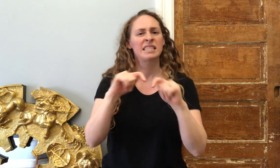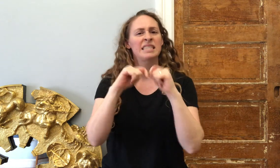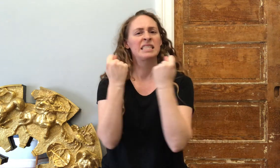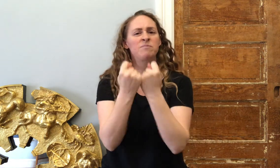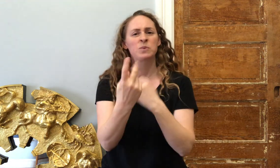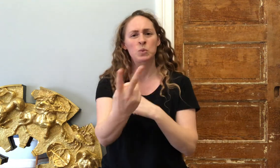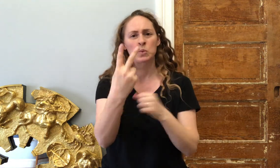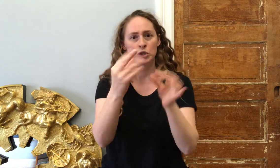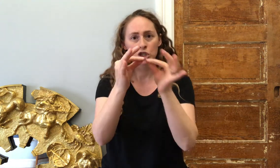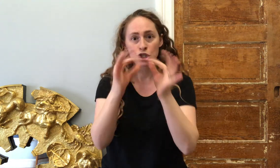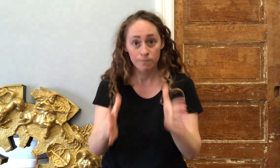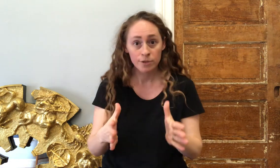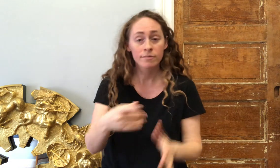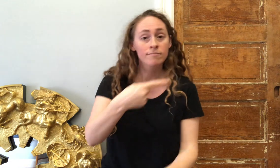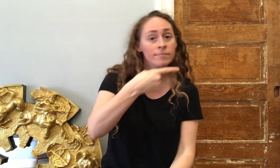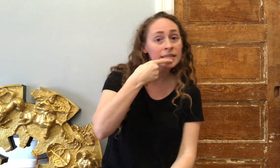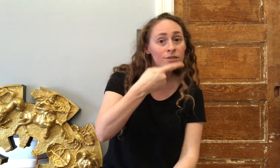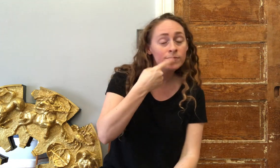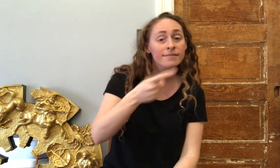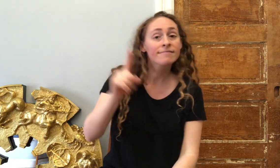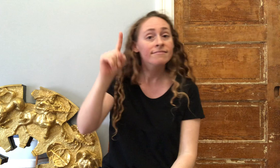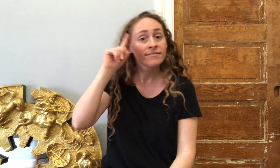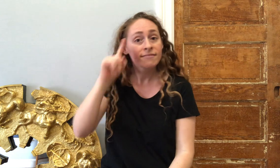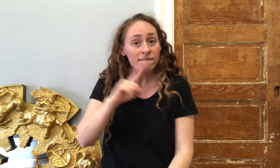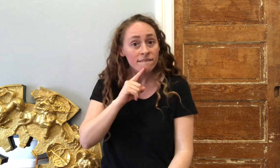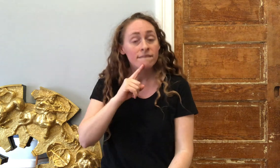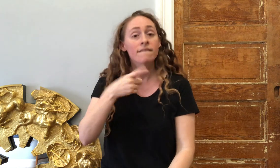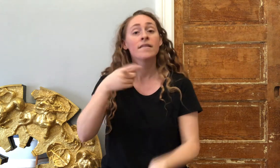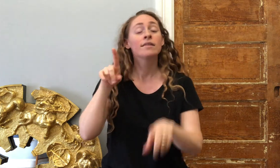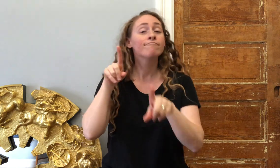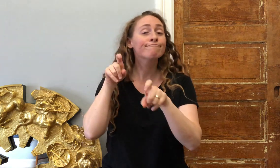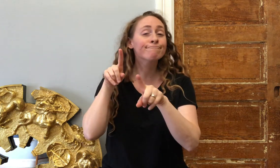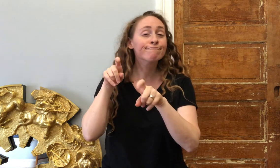there was a team of two interpreters, one was hearing and the other was deaf.